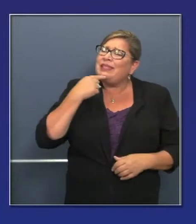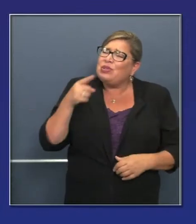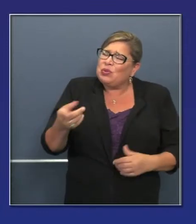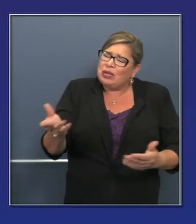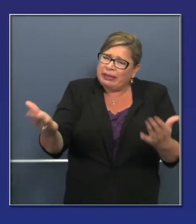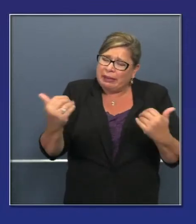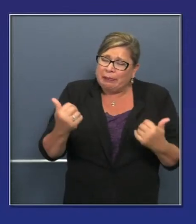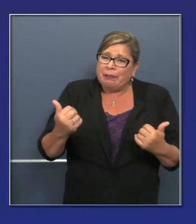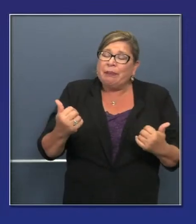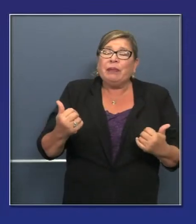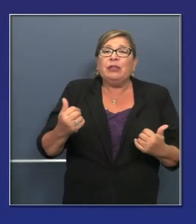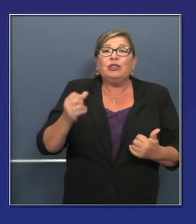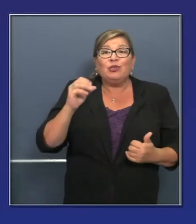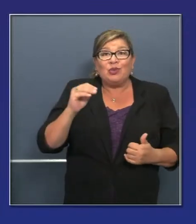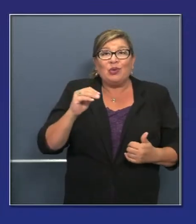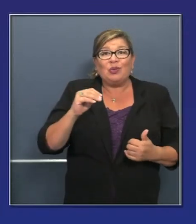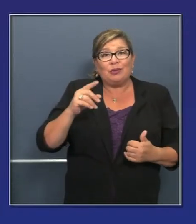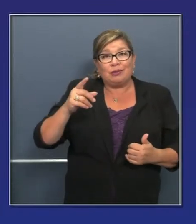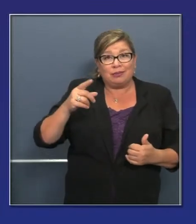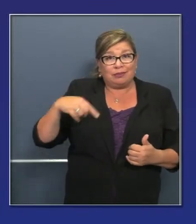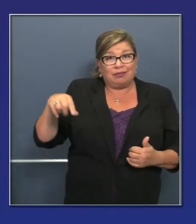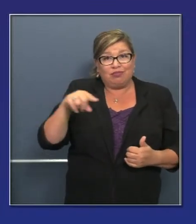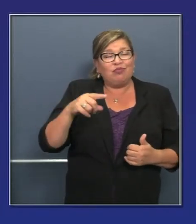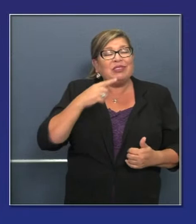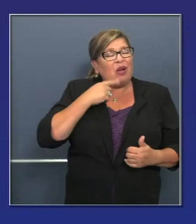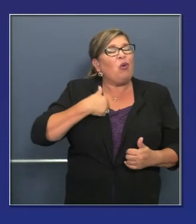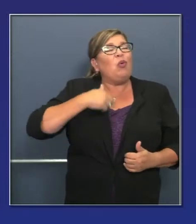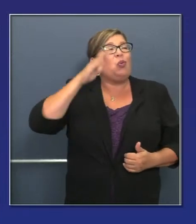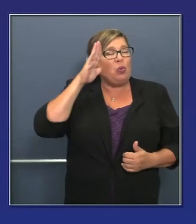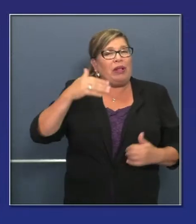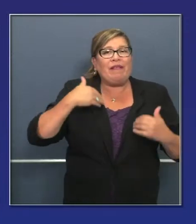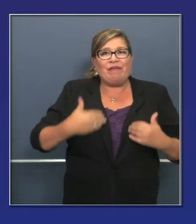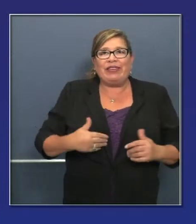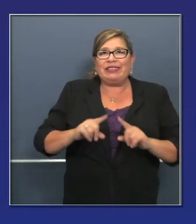gonna do our best to practice physical distancing and all of a sudden two cousins see each other